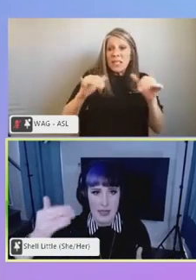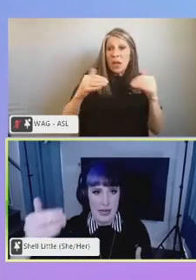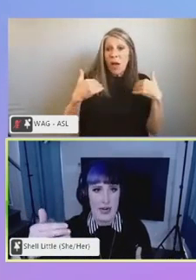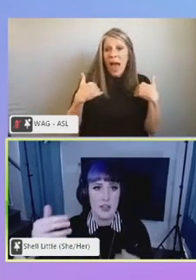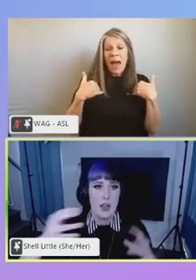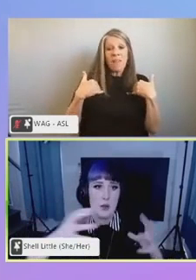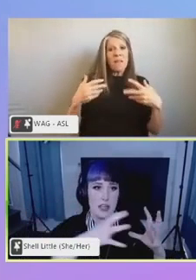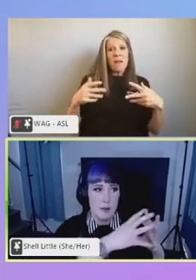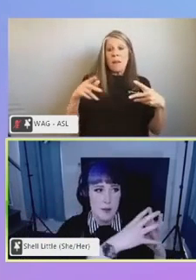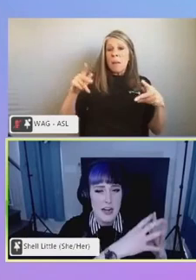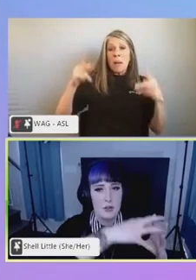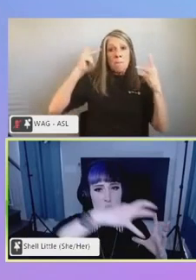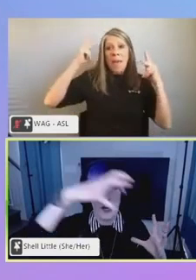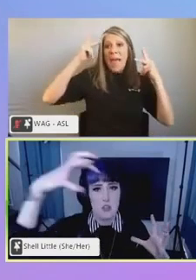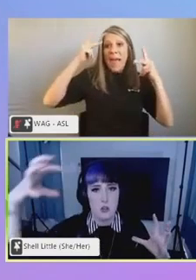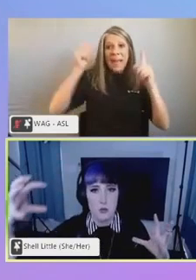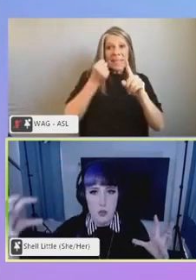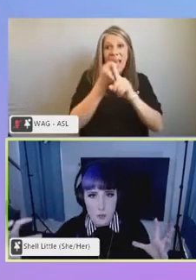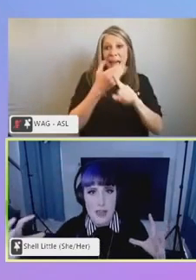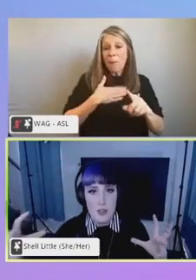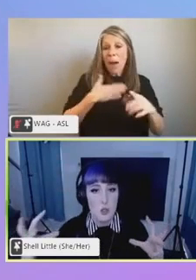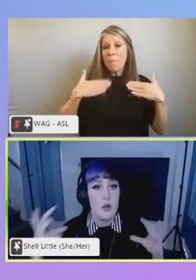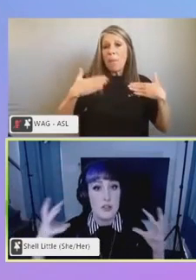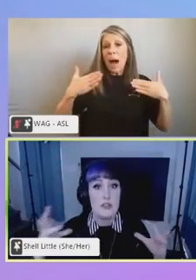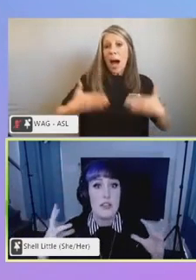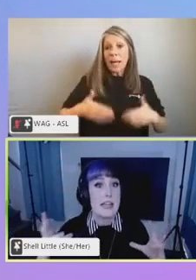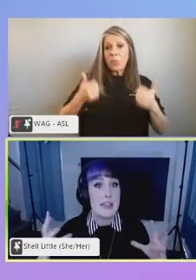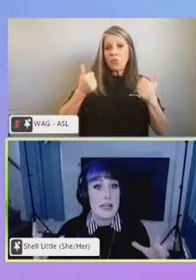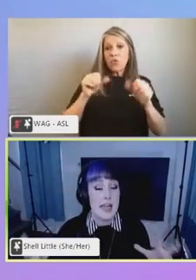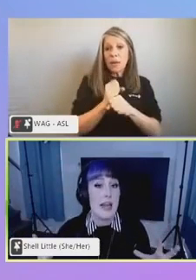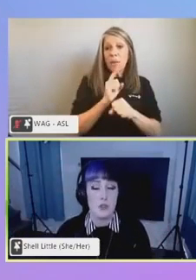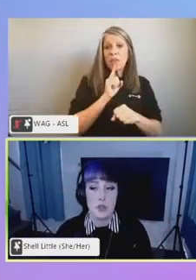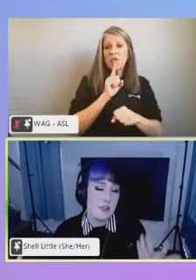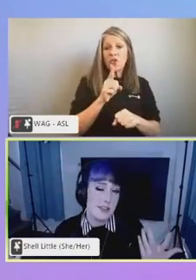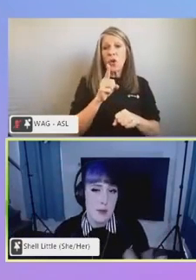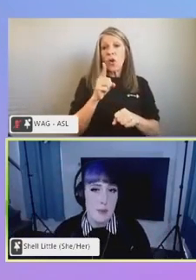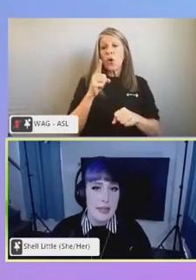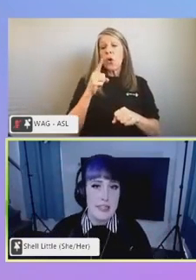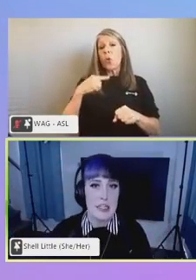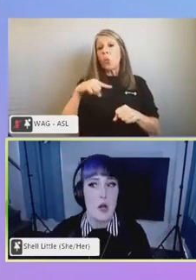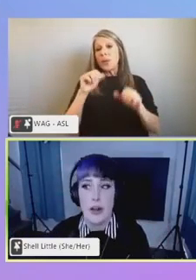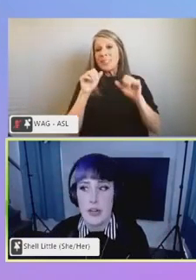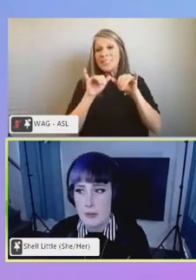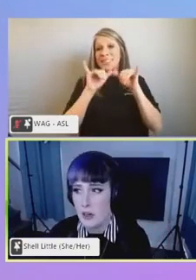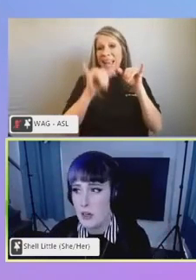extra stress. So while I was just at home doing things, I would still be having continuous panic